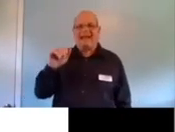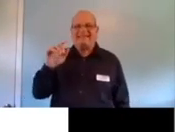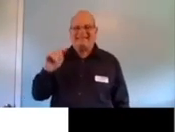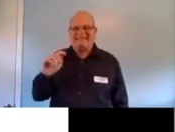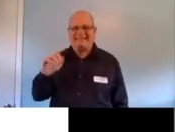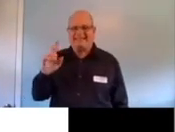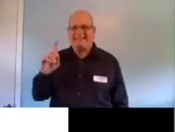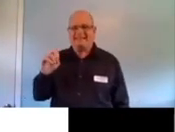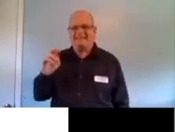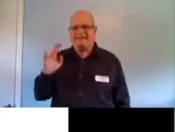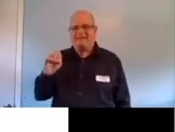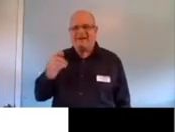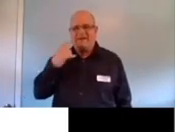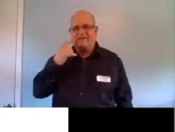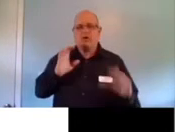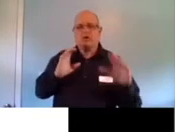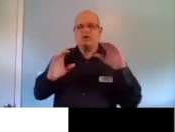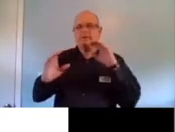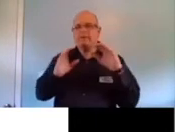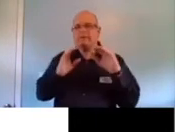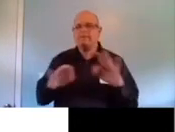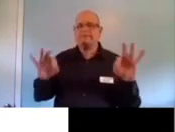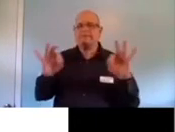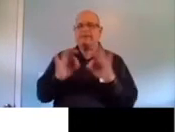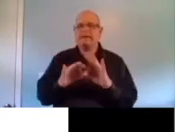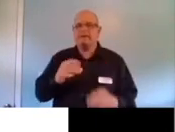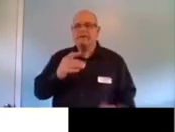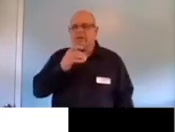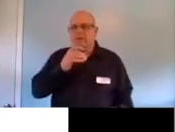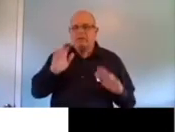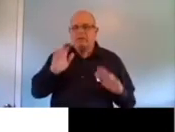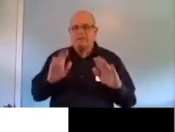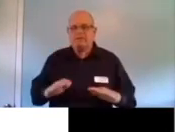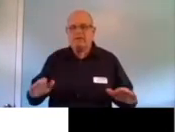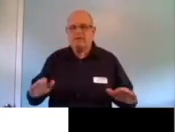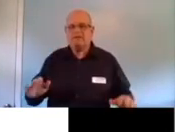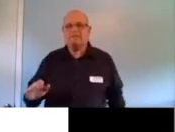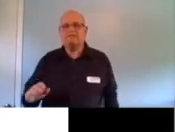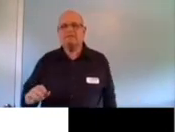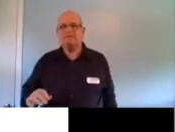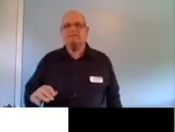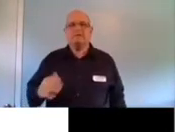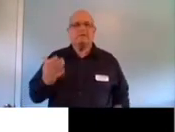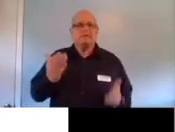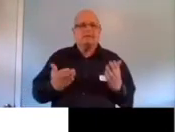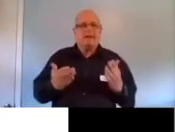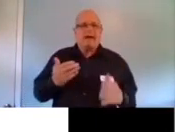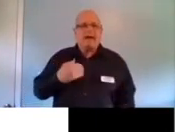for communication, especially for kids who are on the spectrum or have other communication